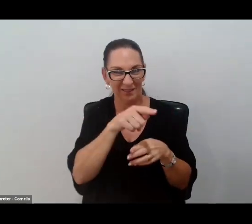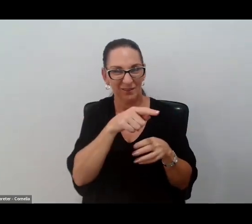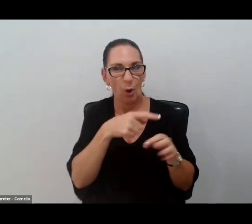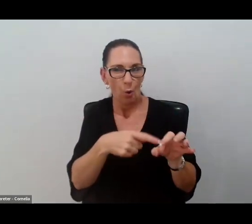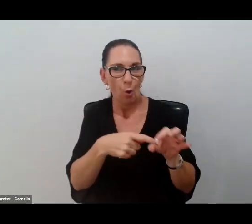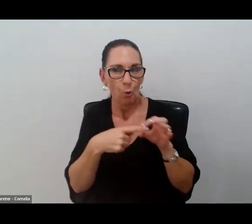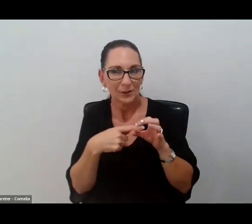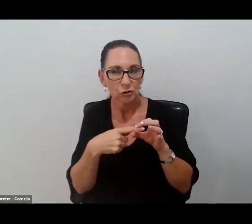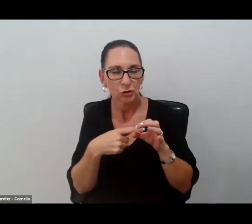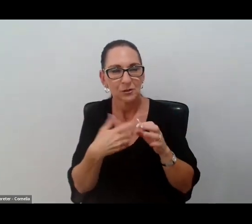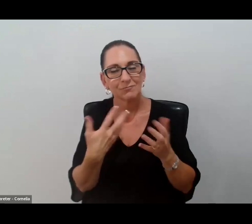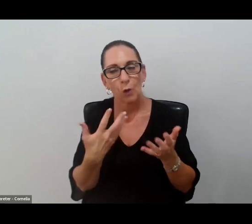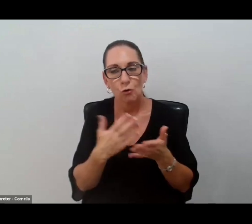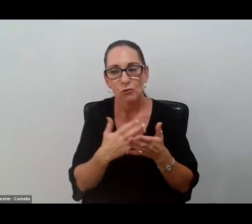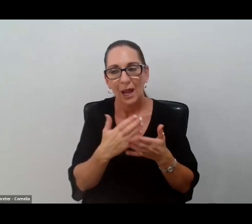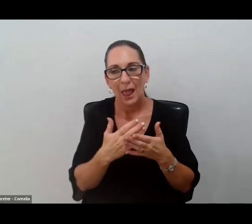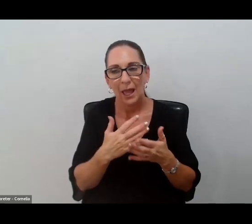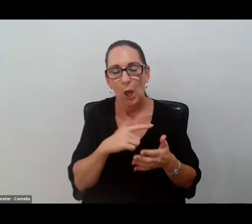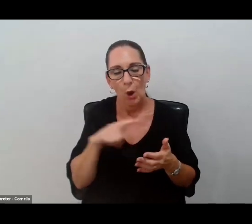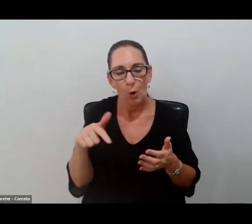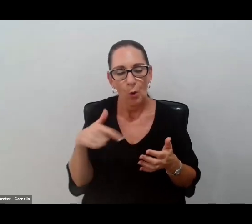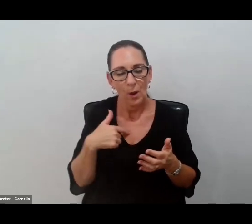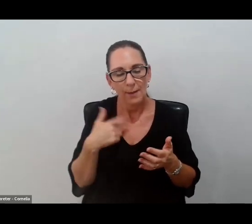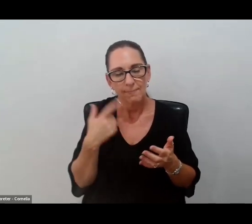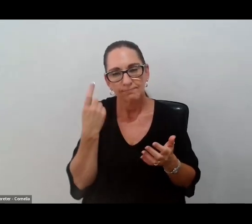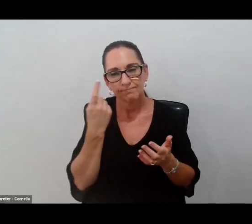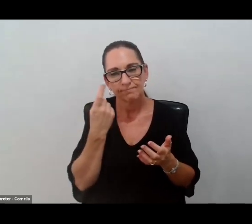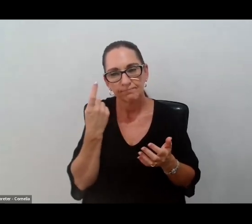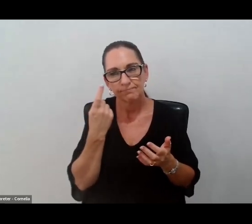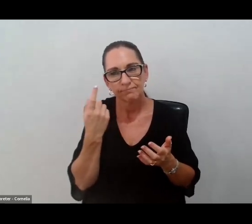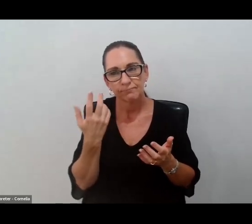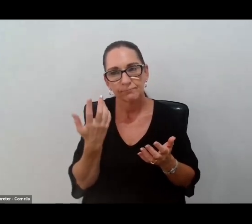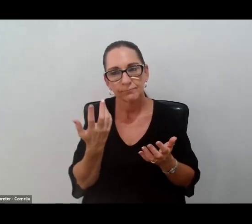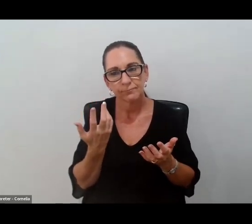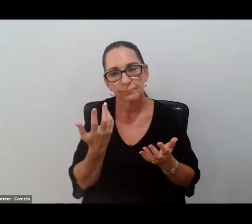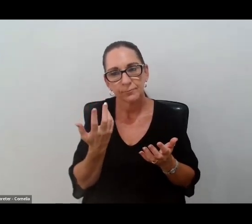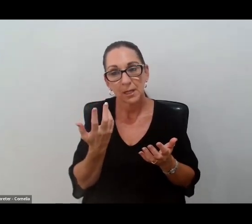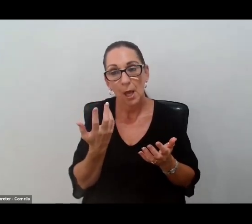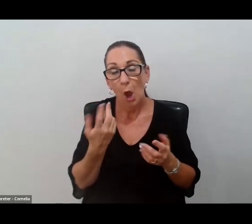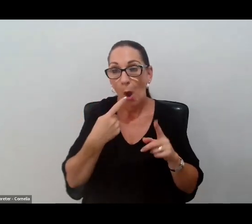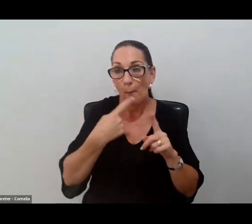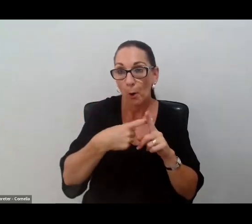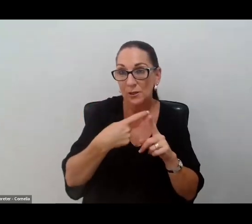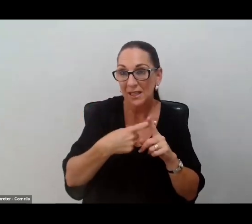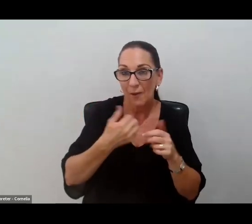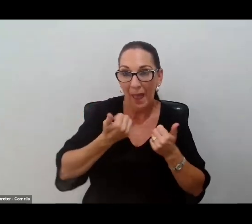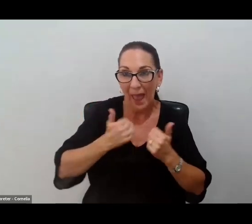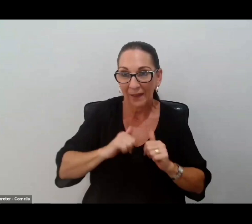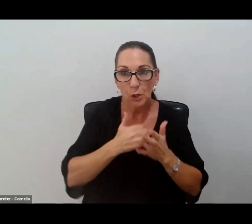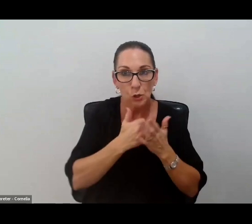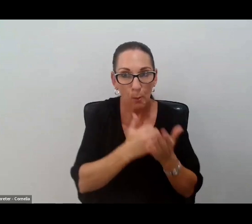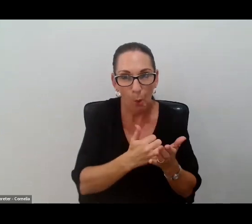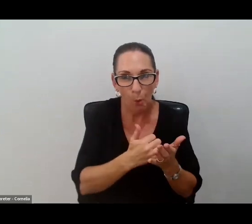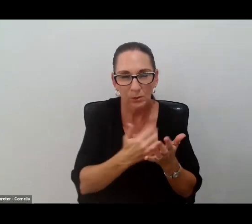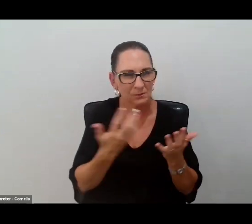looking at areas of positive behaviour support. And what can we do in terms of